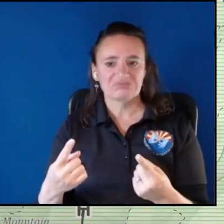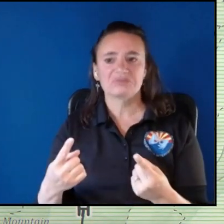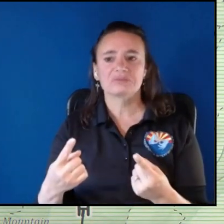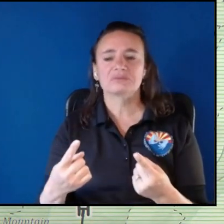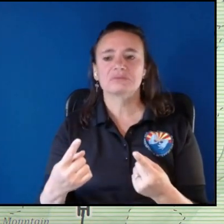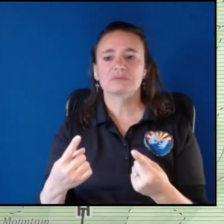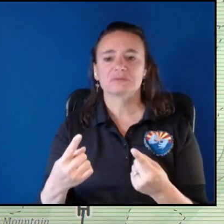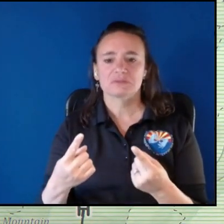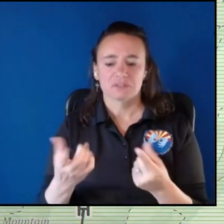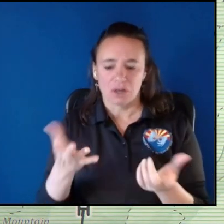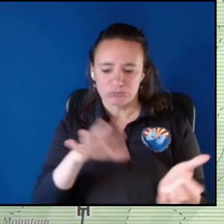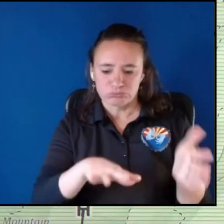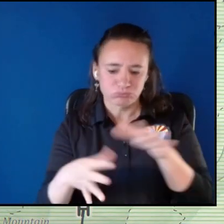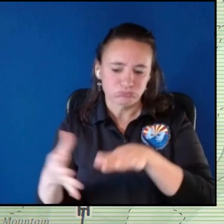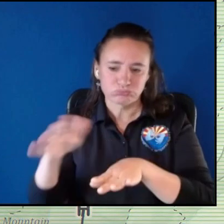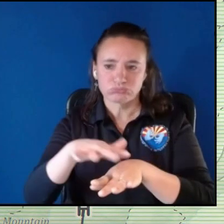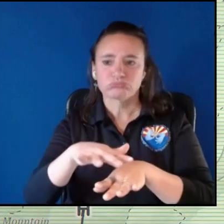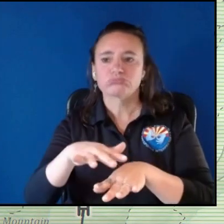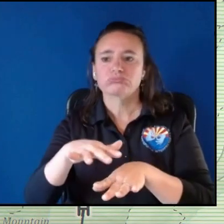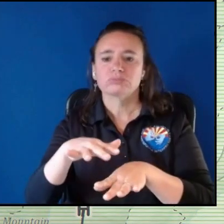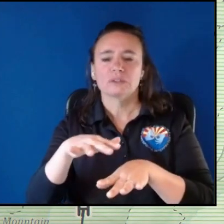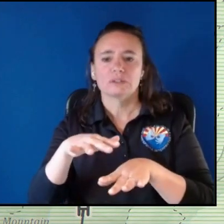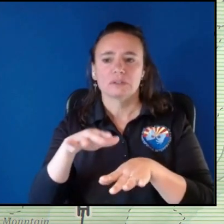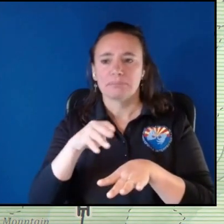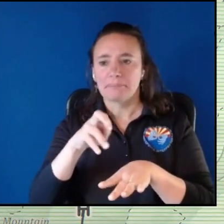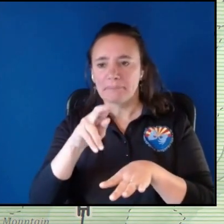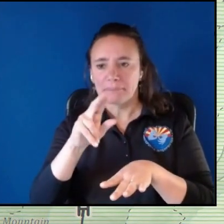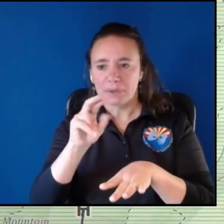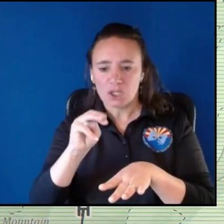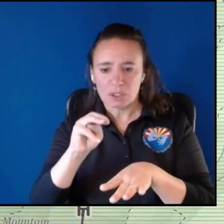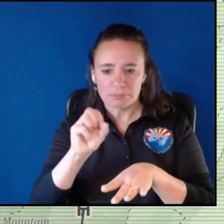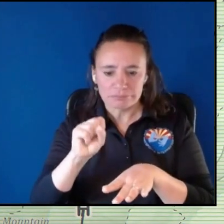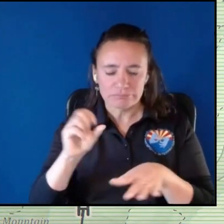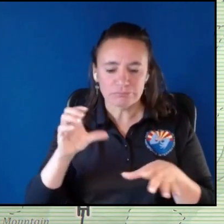pulling the the berms back and putting water bars in and